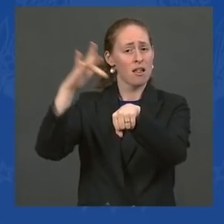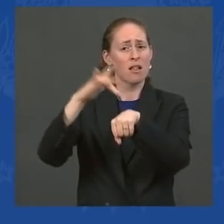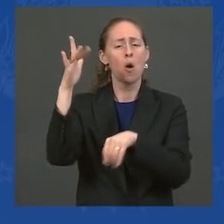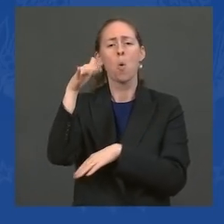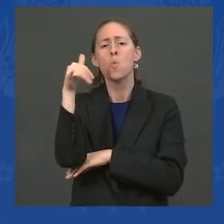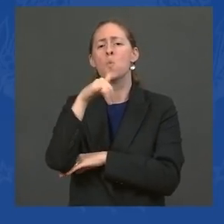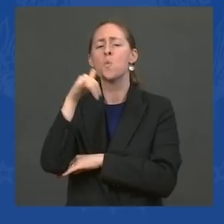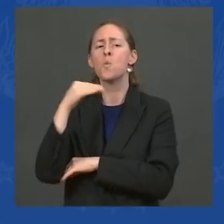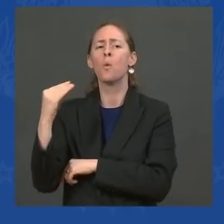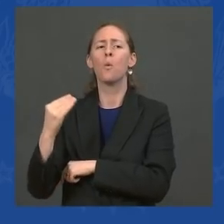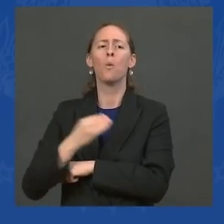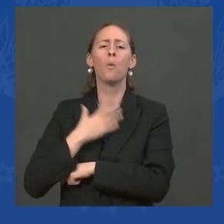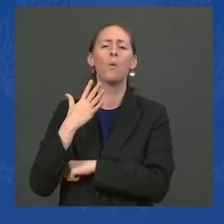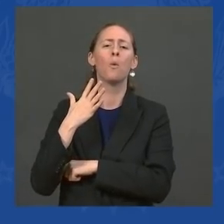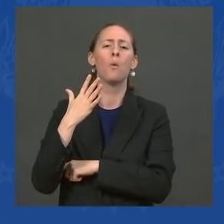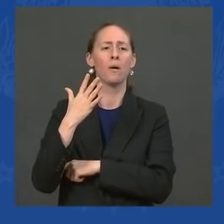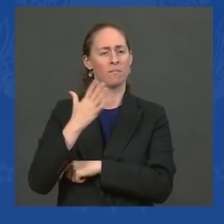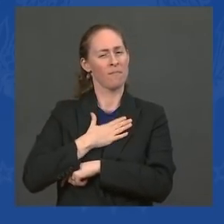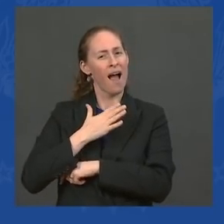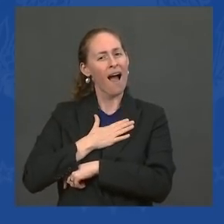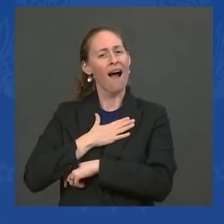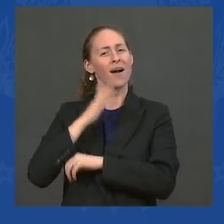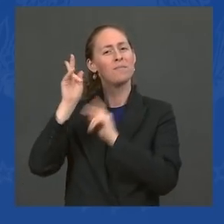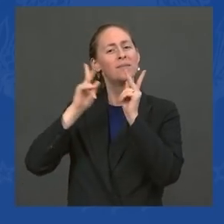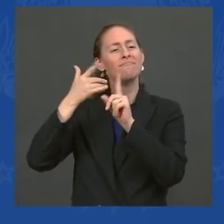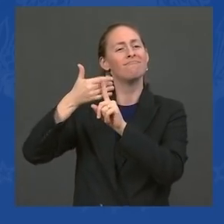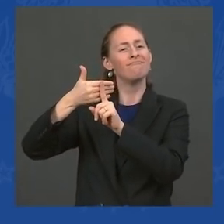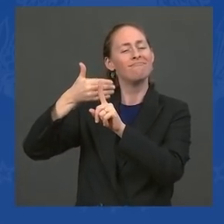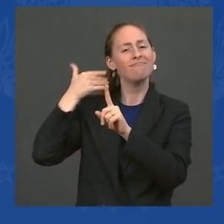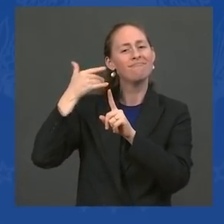who've cared for this special place since time immemorial.